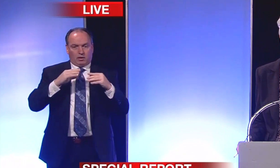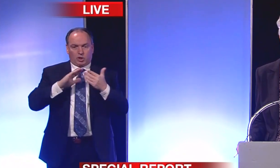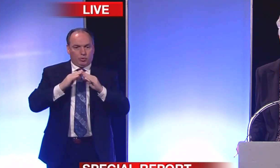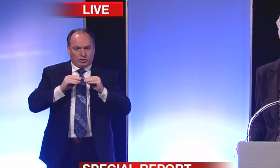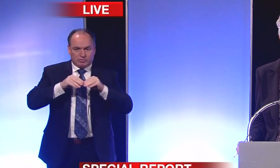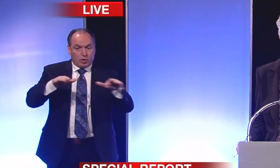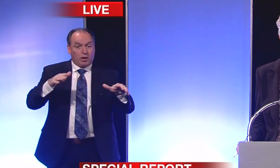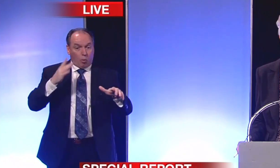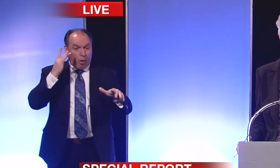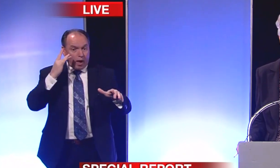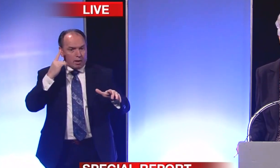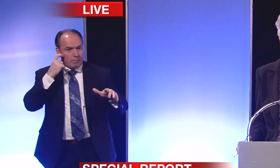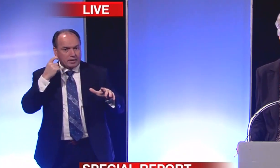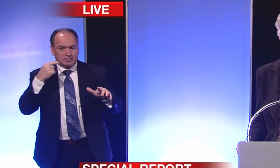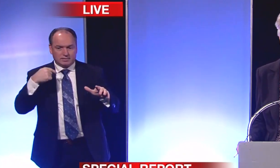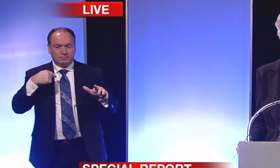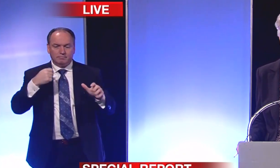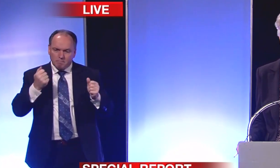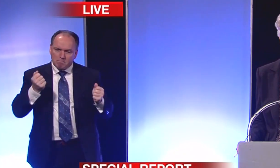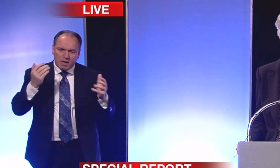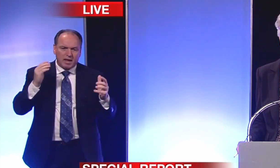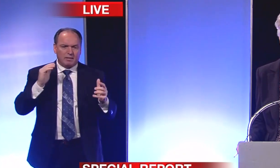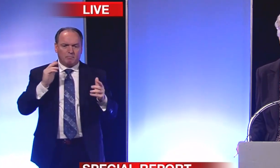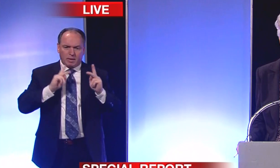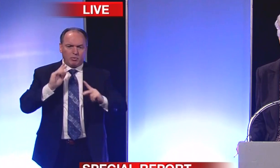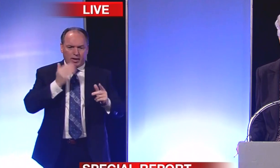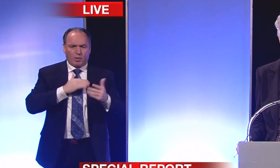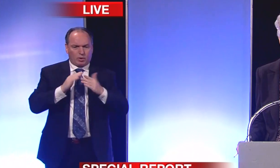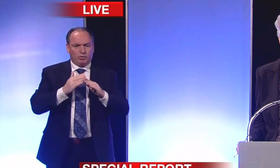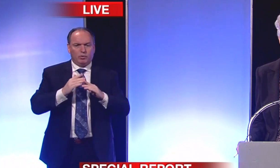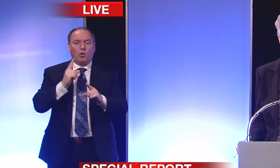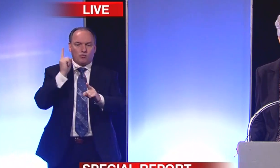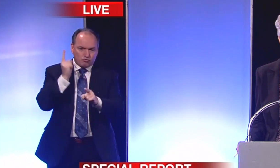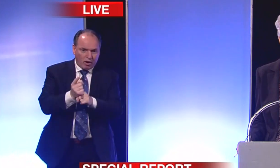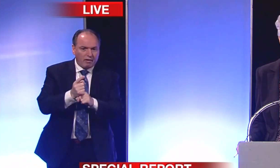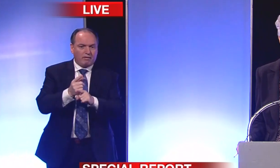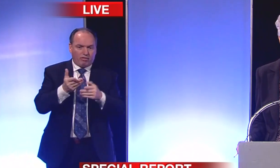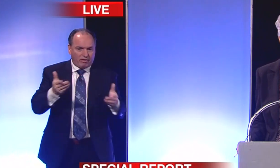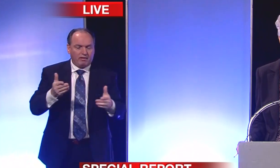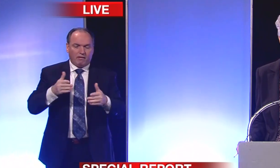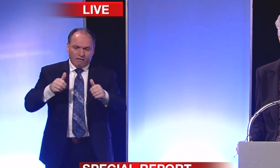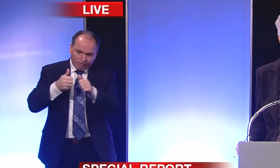WHO BEEN IN THE MIDDLE OF THIS IN THE LAST FEW WEEKS, WE ARE AMAZED THAT WE ONLY HAVE FIVE